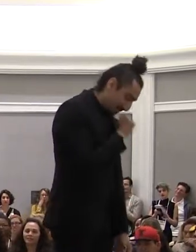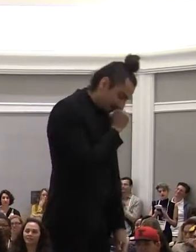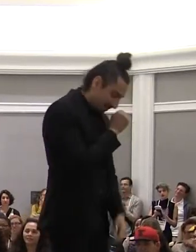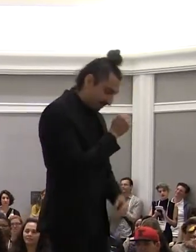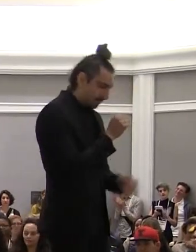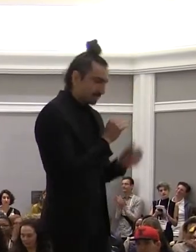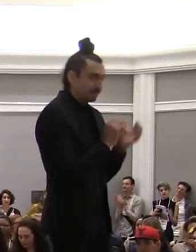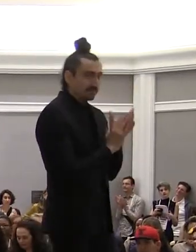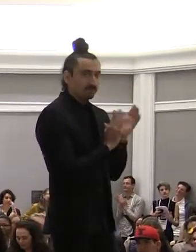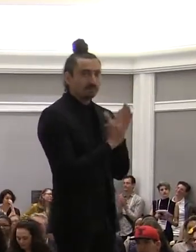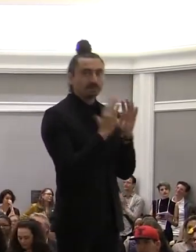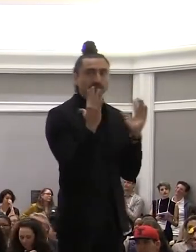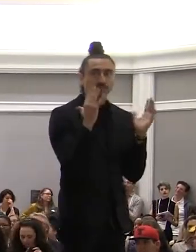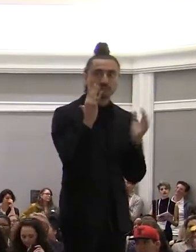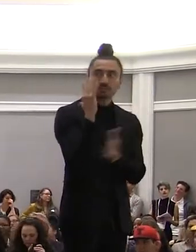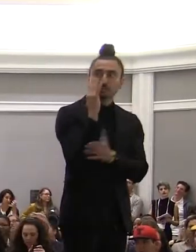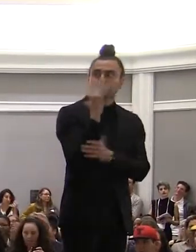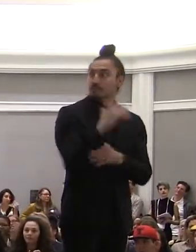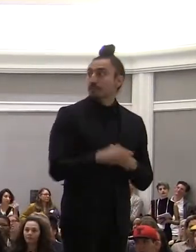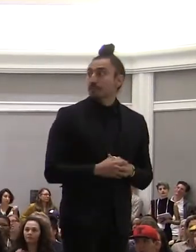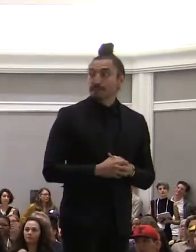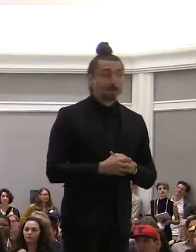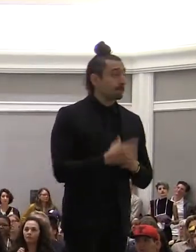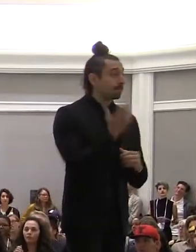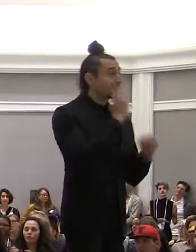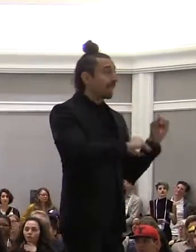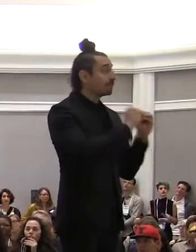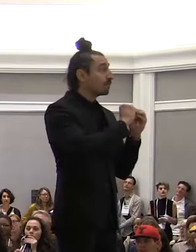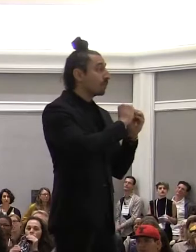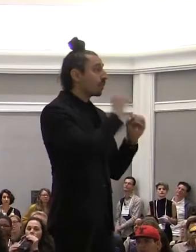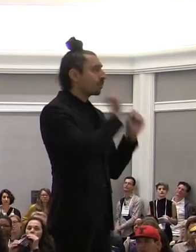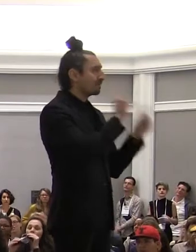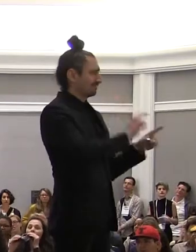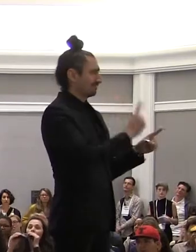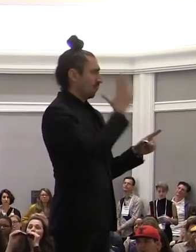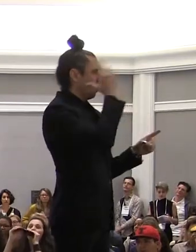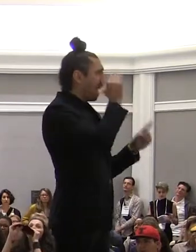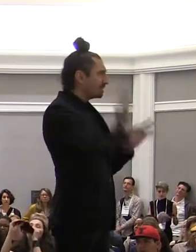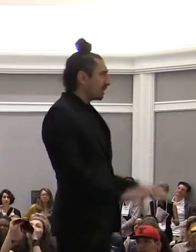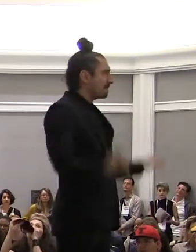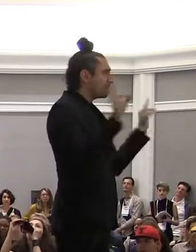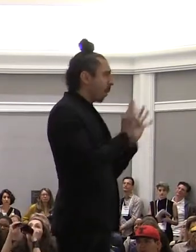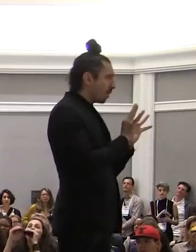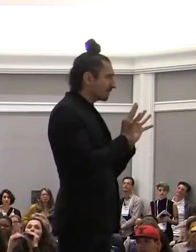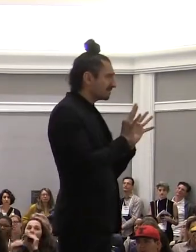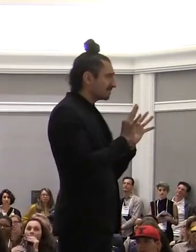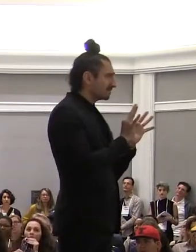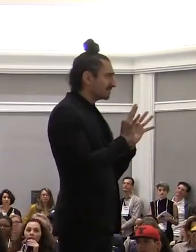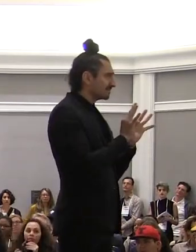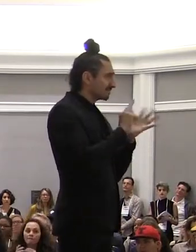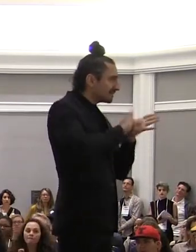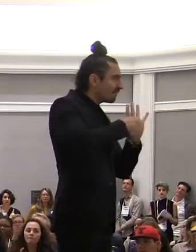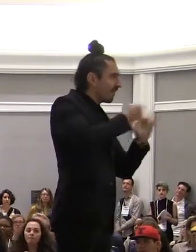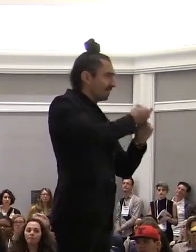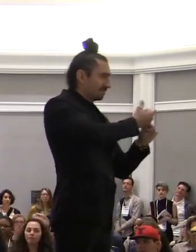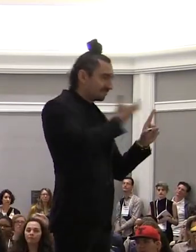So again, if you have more questions about that practice, and why that's incredibly important to us as a conference staff, as a conference community,